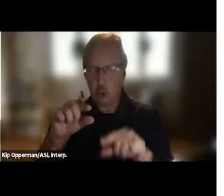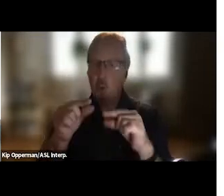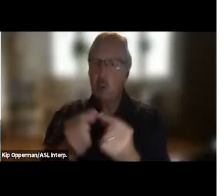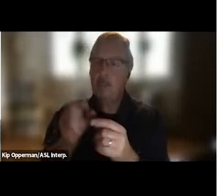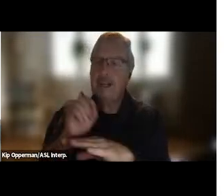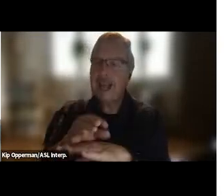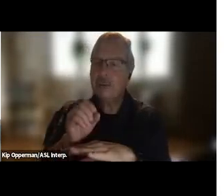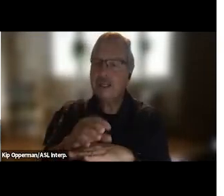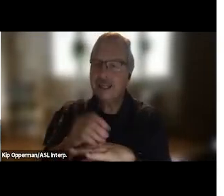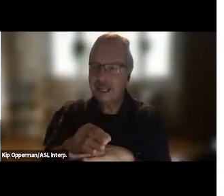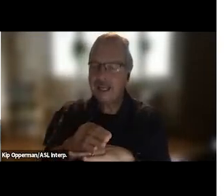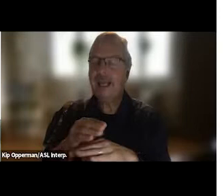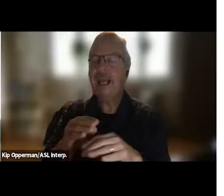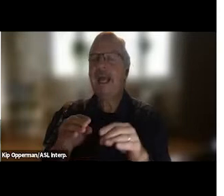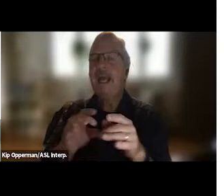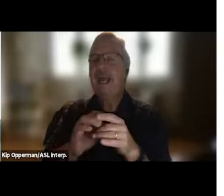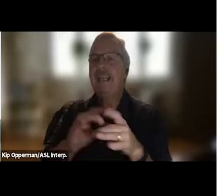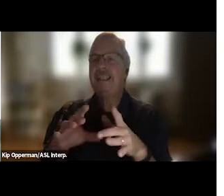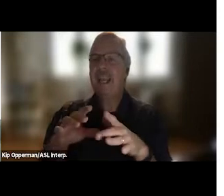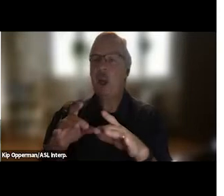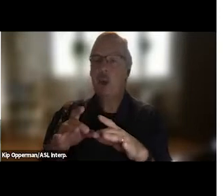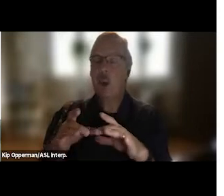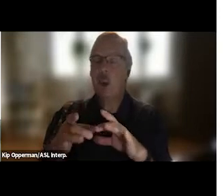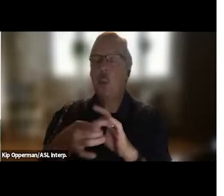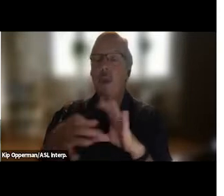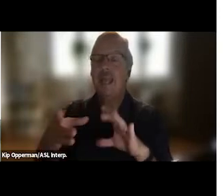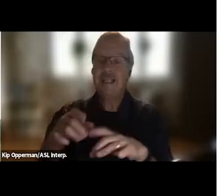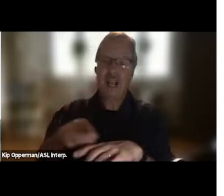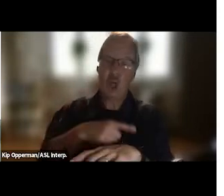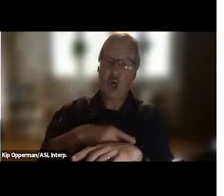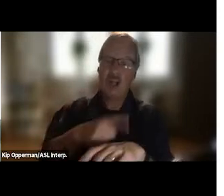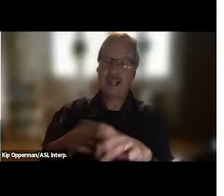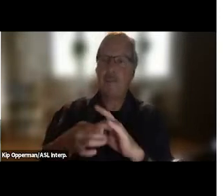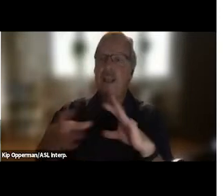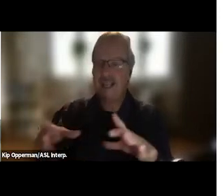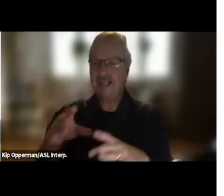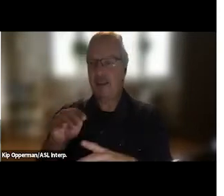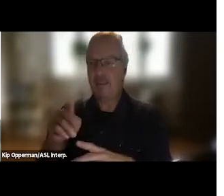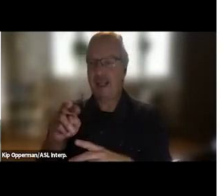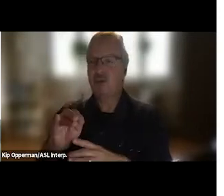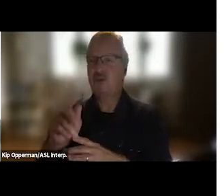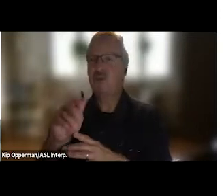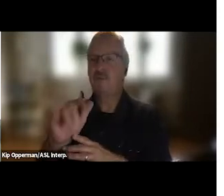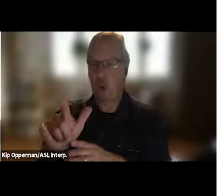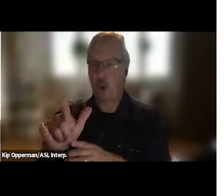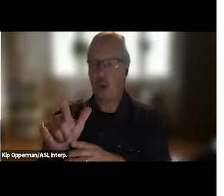extended-release naltrexone, Vivitrol. We began providing Narcan for individuals